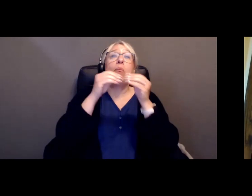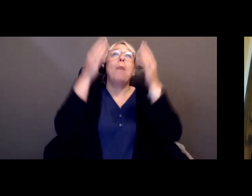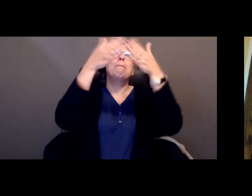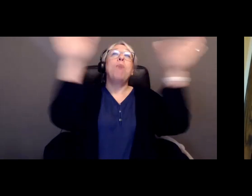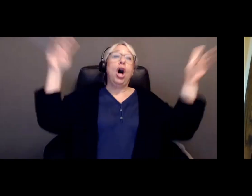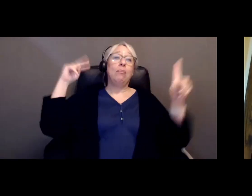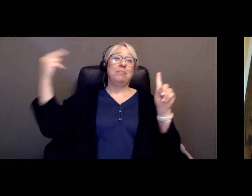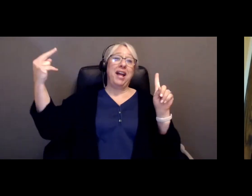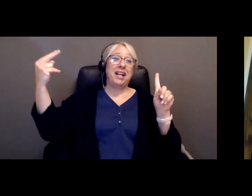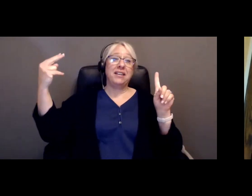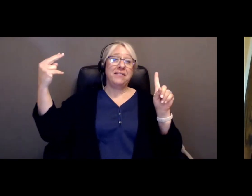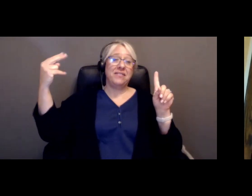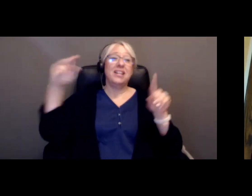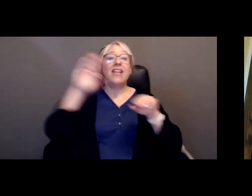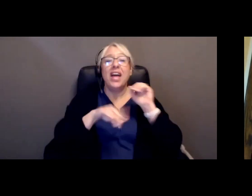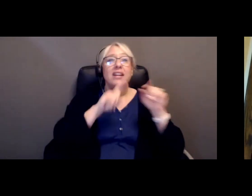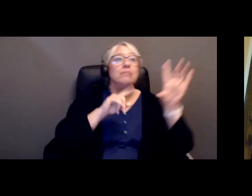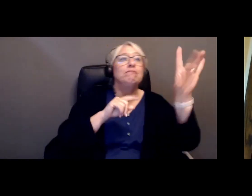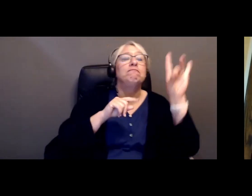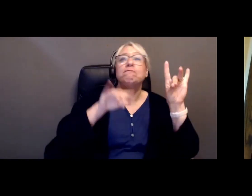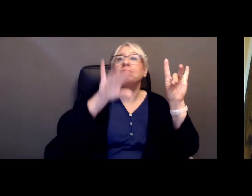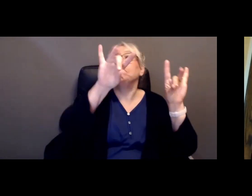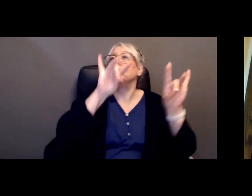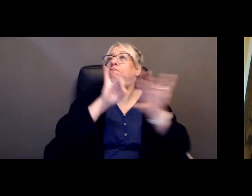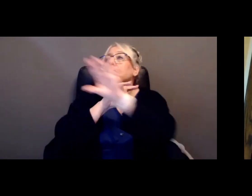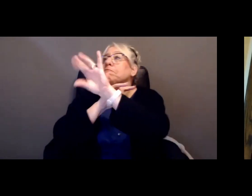a kind of random selection of individuals who the researcher just happens to encounter.